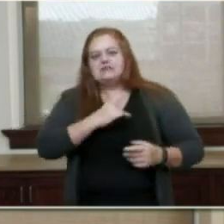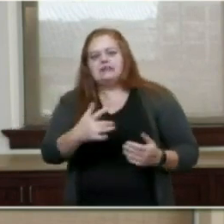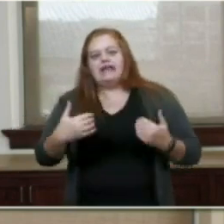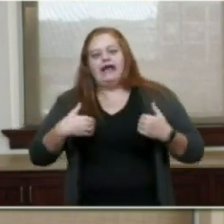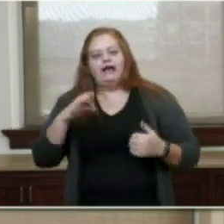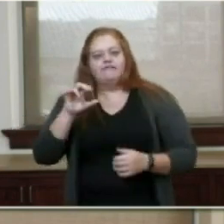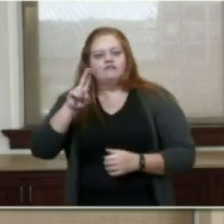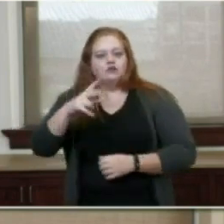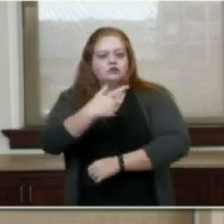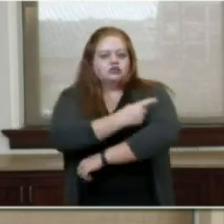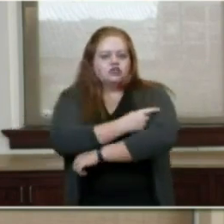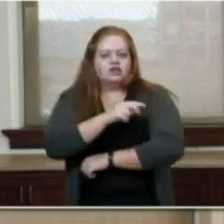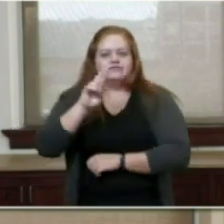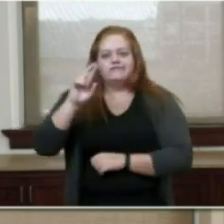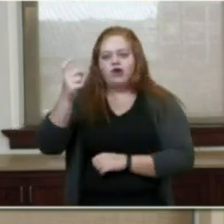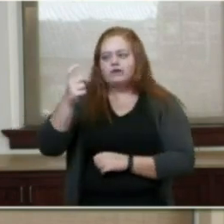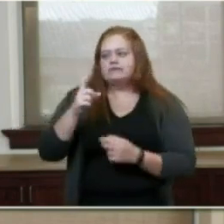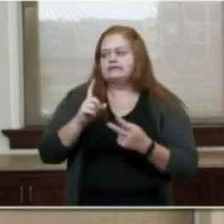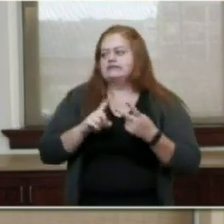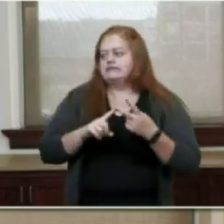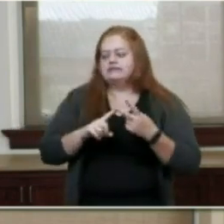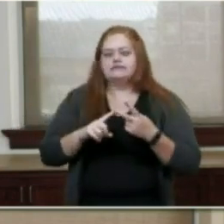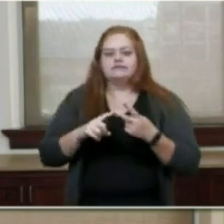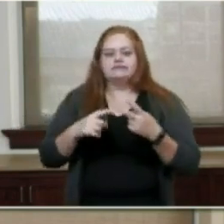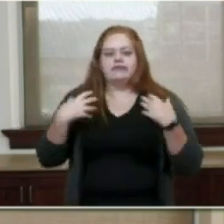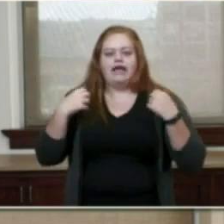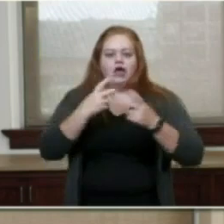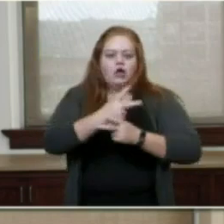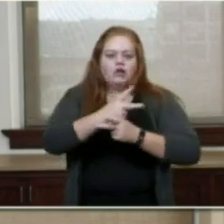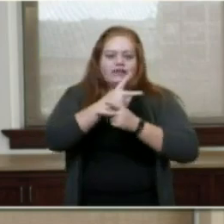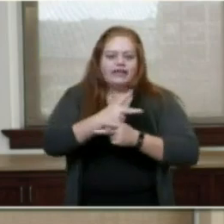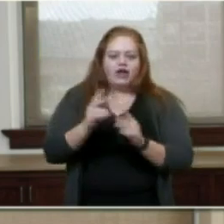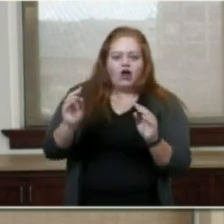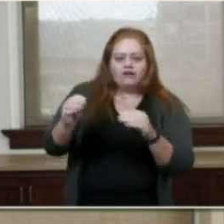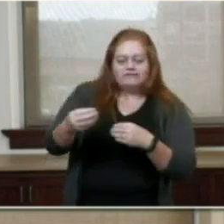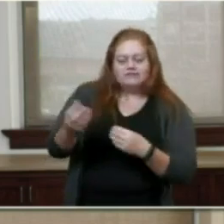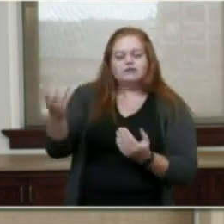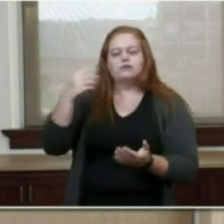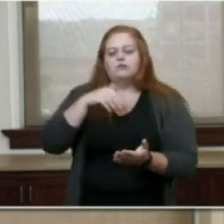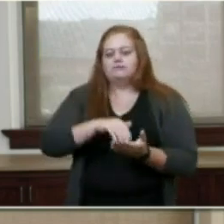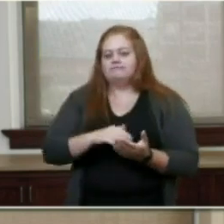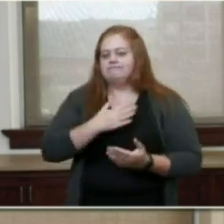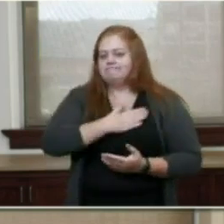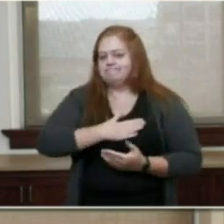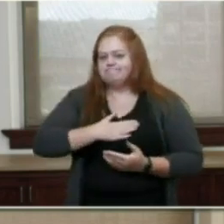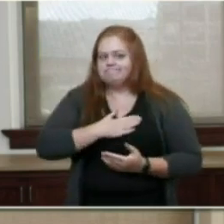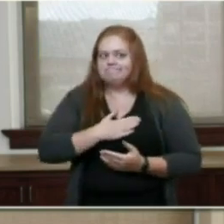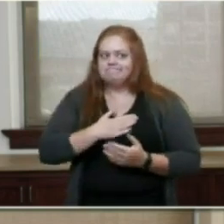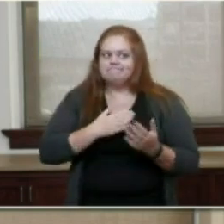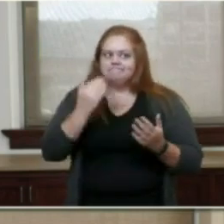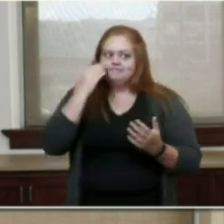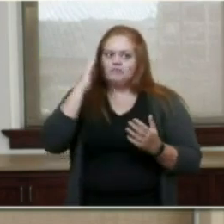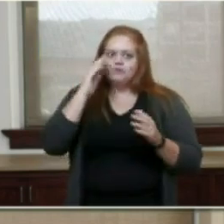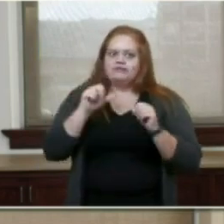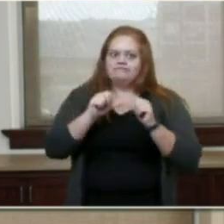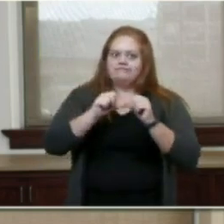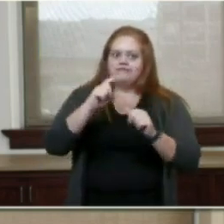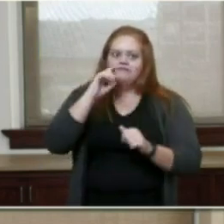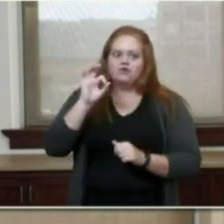vaccine, all the pharmacies, um all the health care providers. So again, I hope that there'll be a big push to give flu vaccine again this year. Like there was